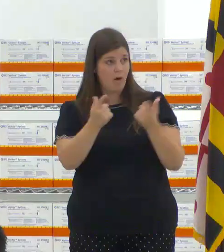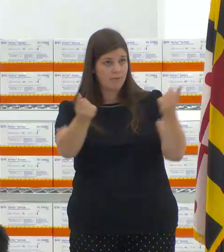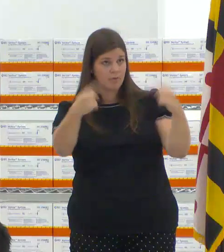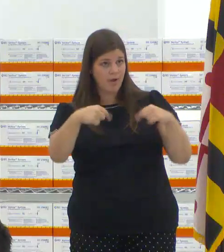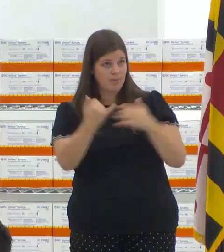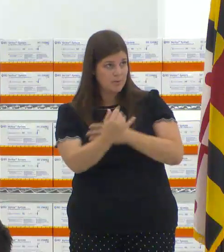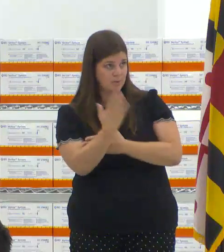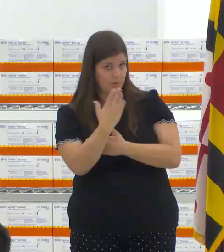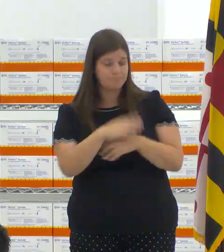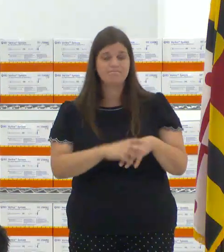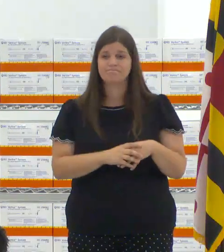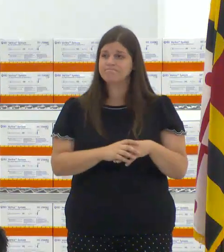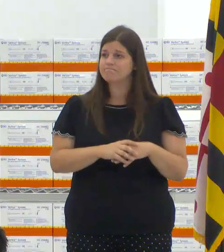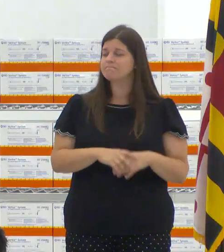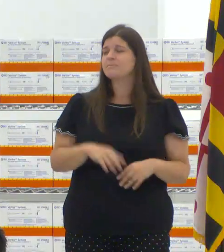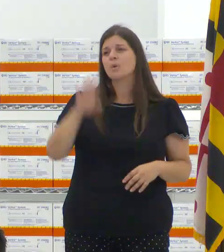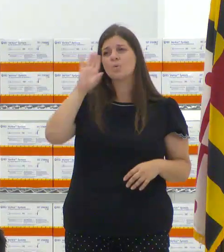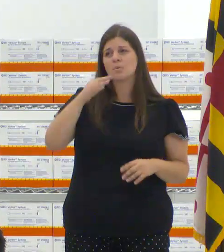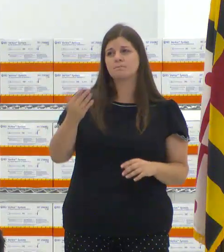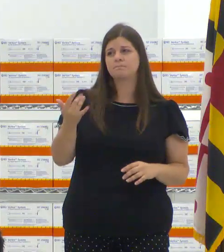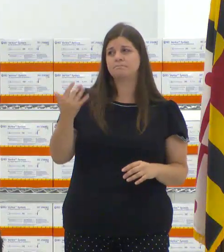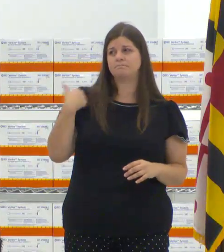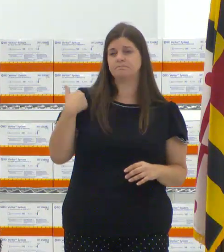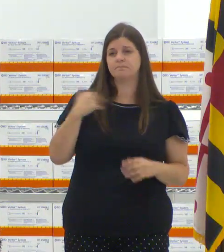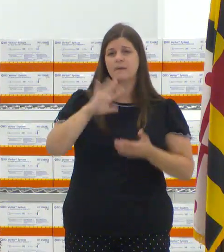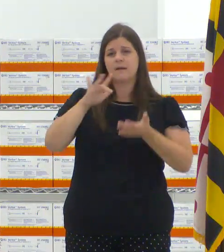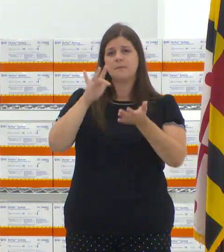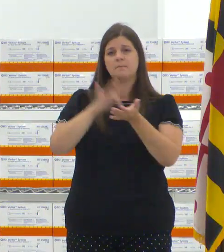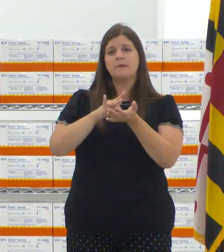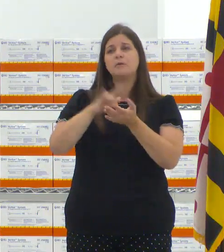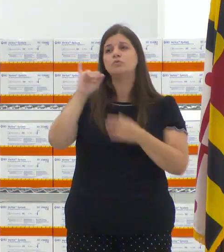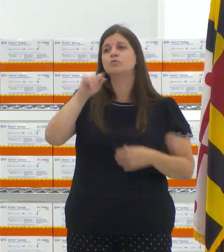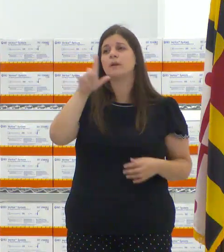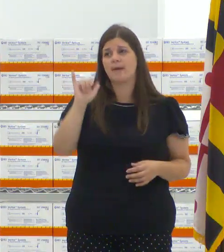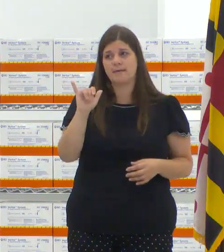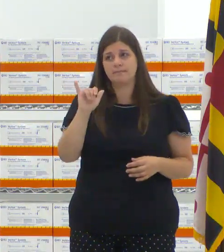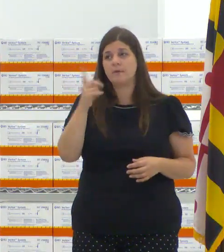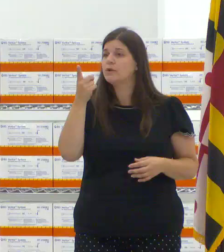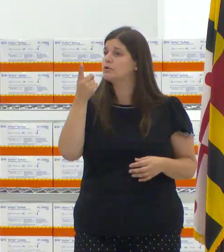solutions to global challenges by advancing new frontiers of science, data, and policy.